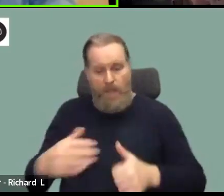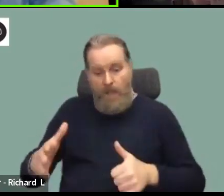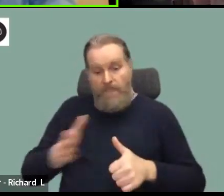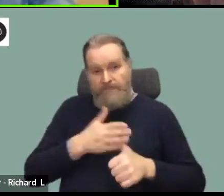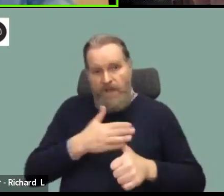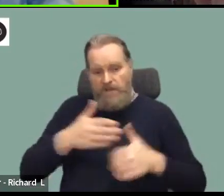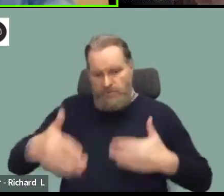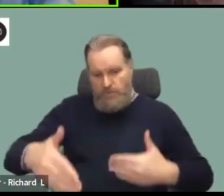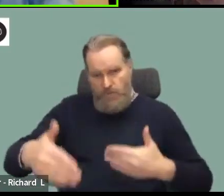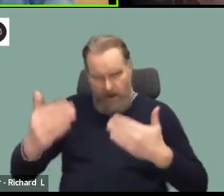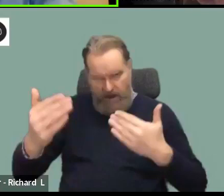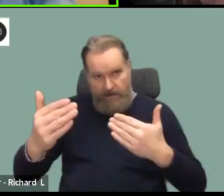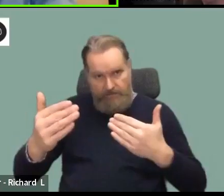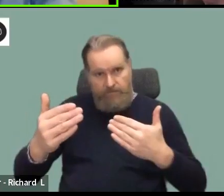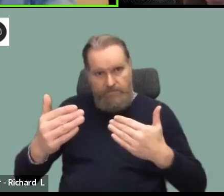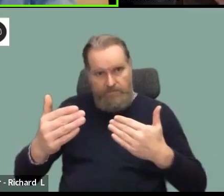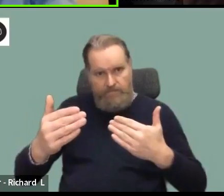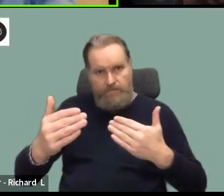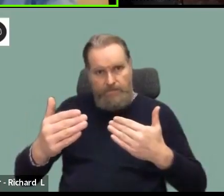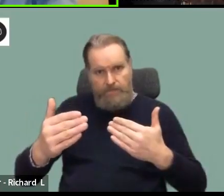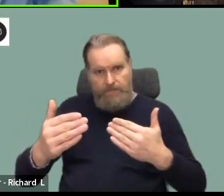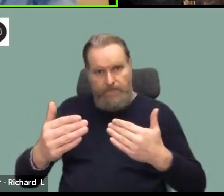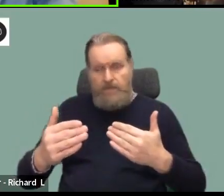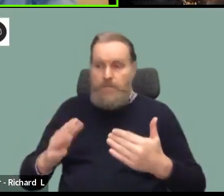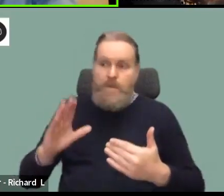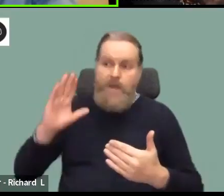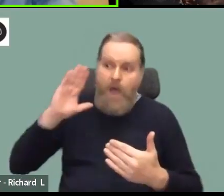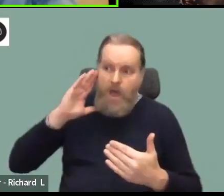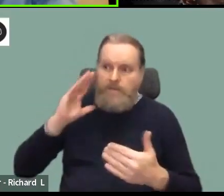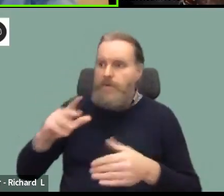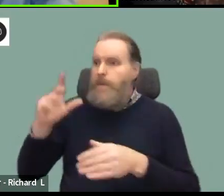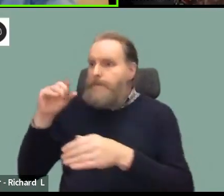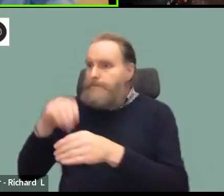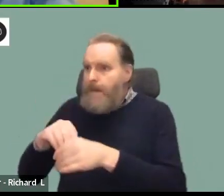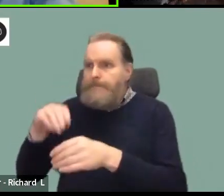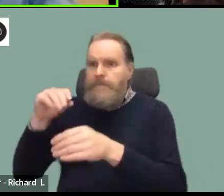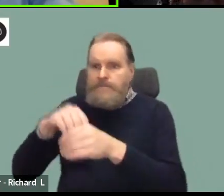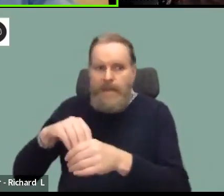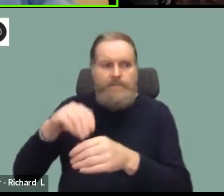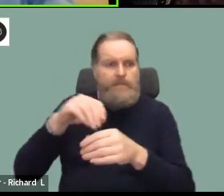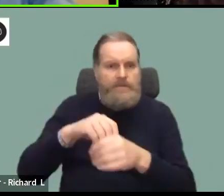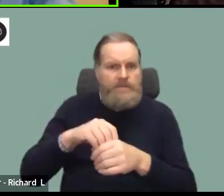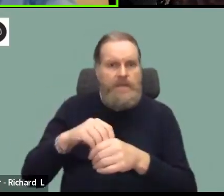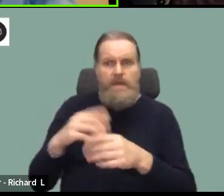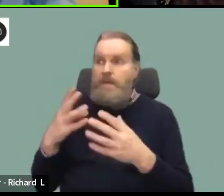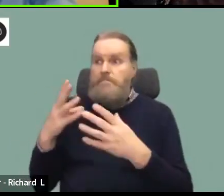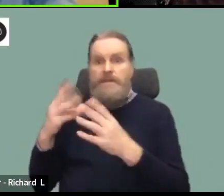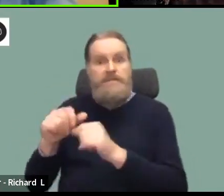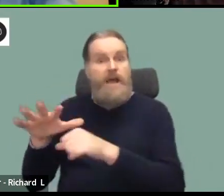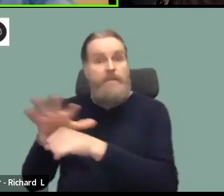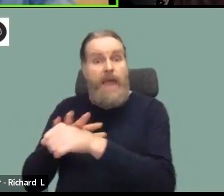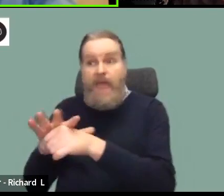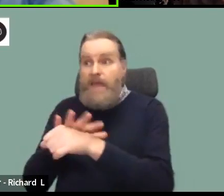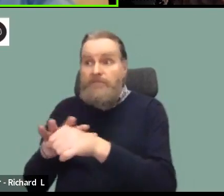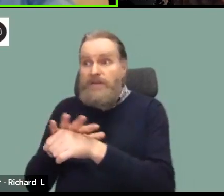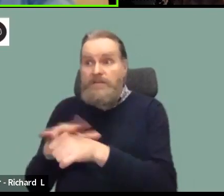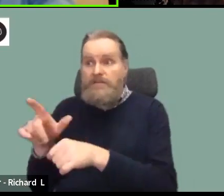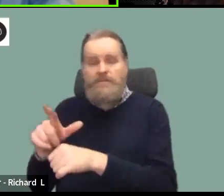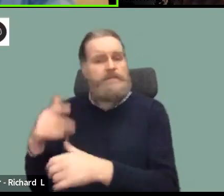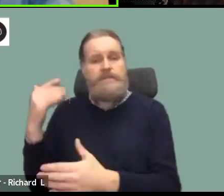ve of action much ve of action. Much of the stuff that we've also got ready to roll that we've also got ready to roll. As come from members and reps in areas that we have now reps in areas that we have never done before one is